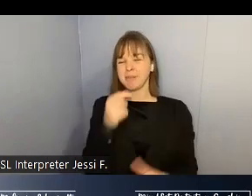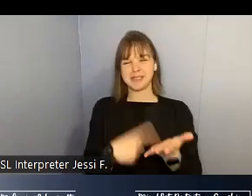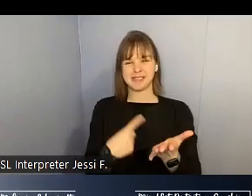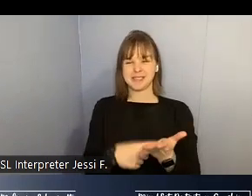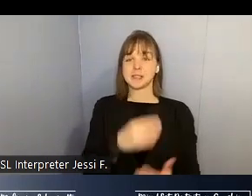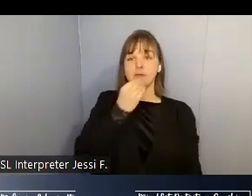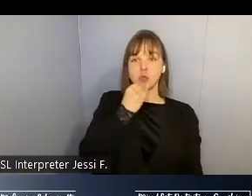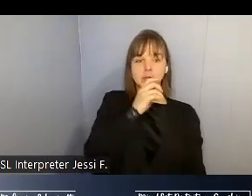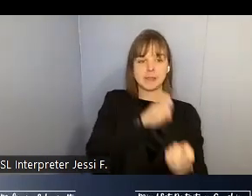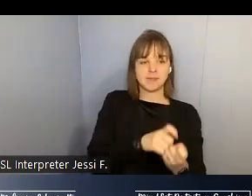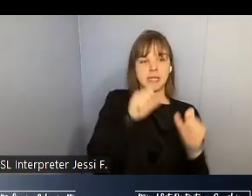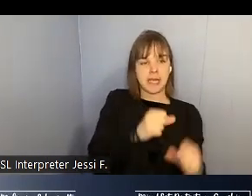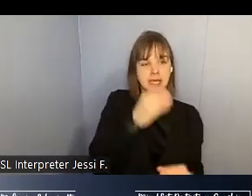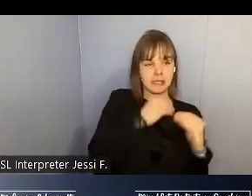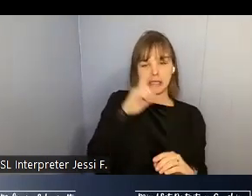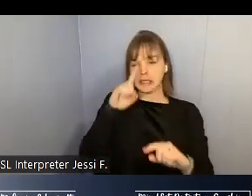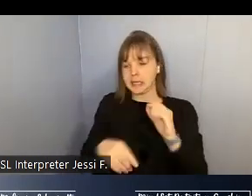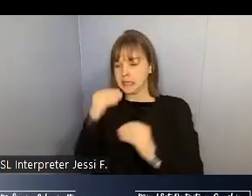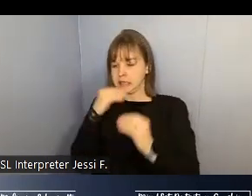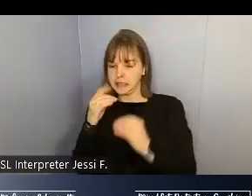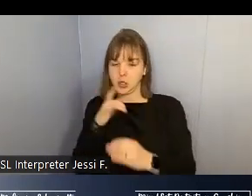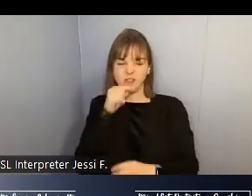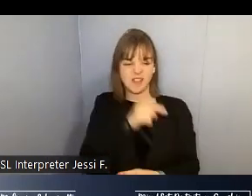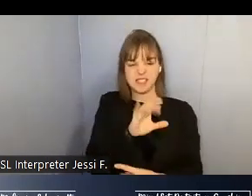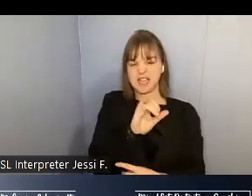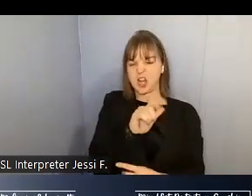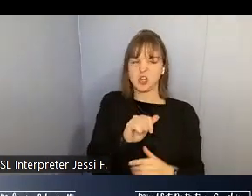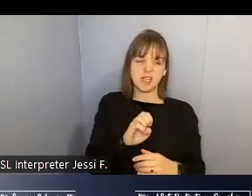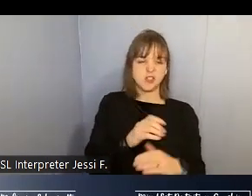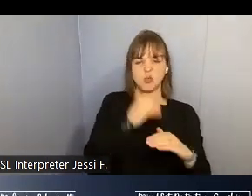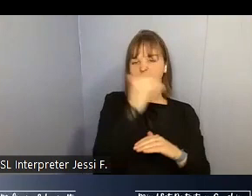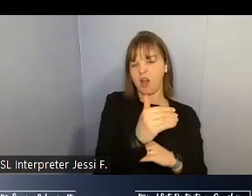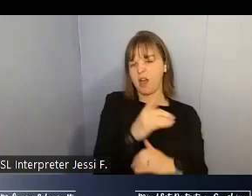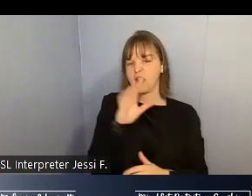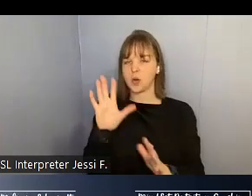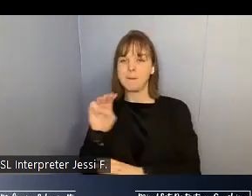what to eat, protein, carbs, fats, all of those things because before we even get to that point,